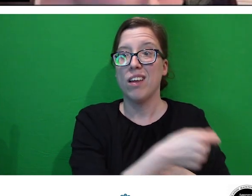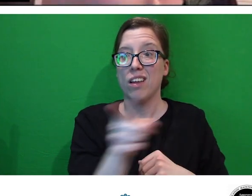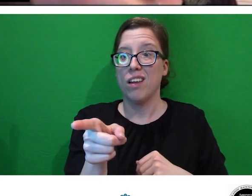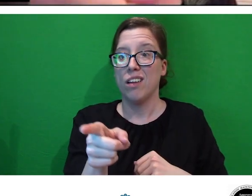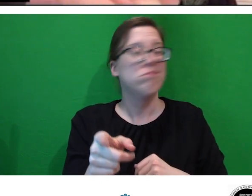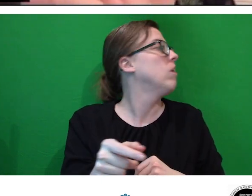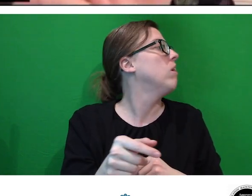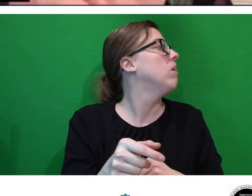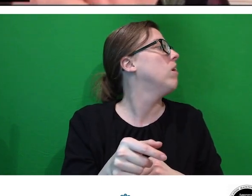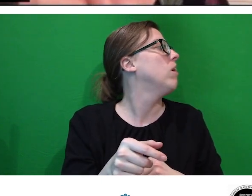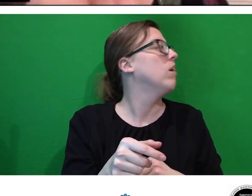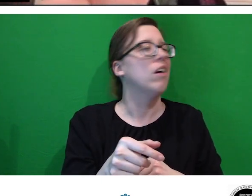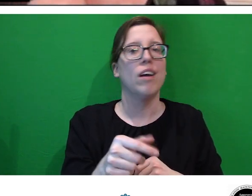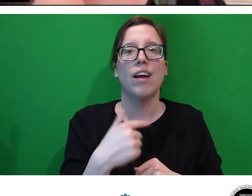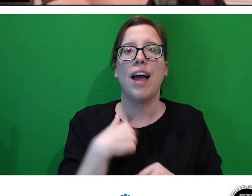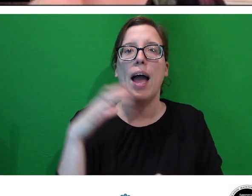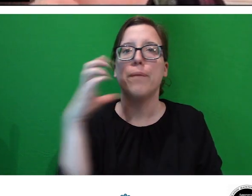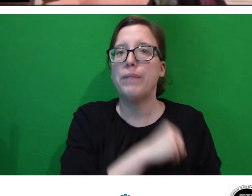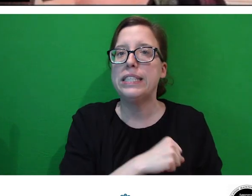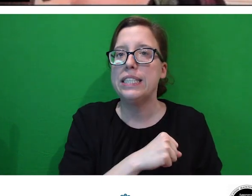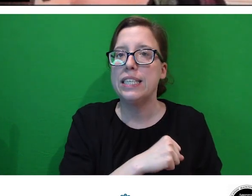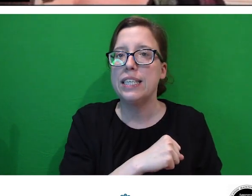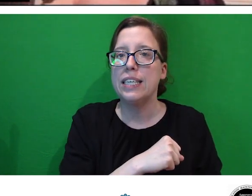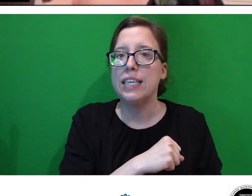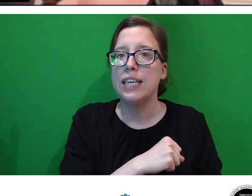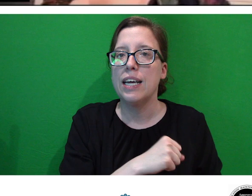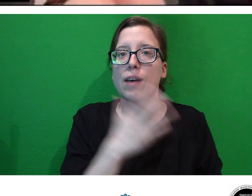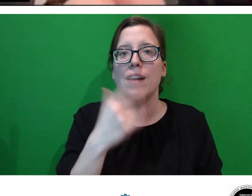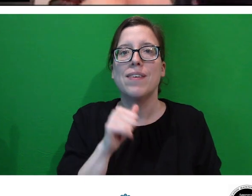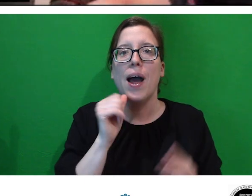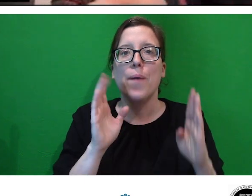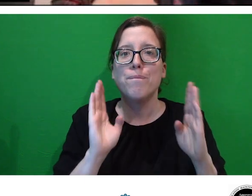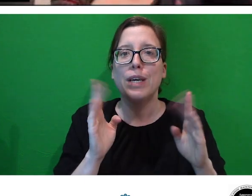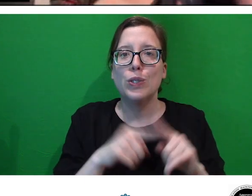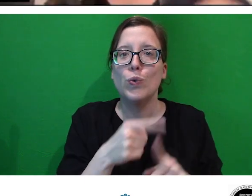the spoon and turn to say, "Did you watch the game last night?" this little one over